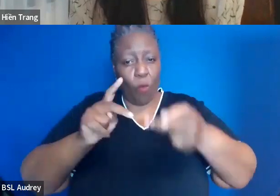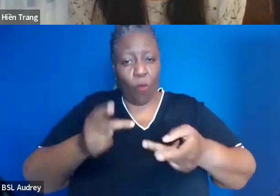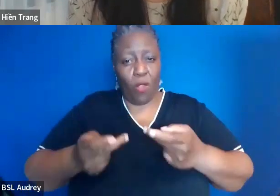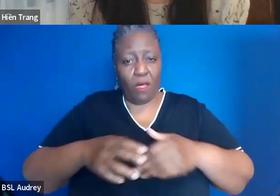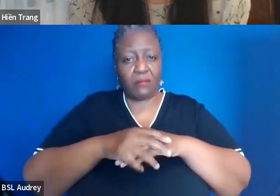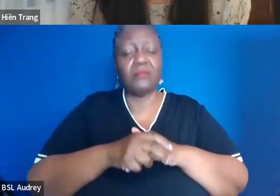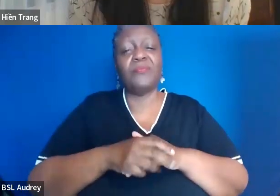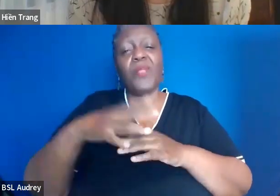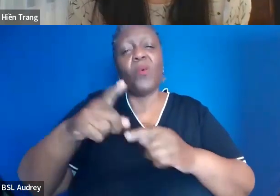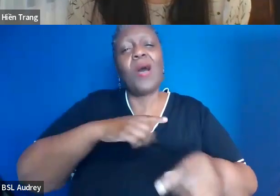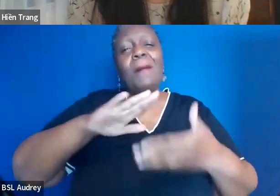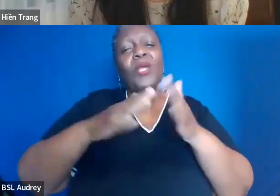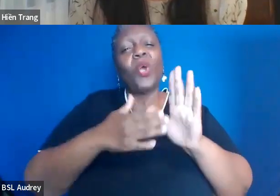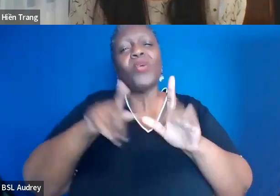because the poem is named Autumn scene